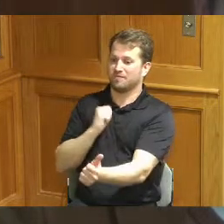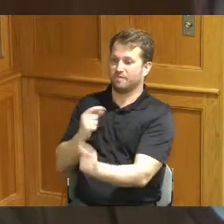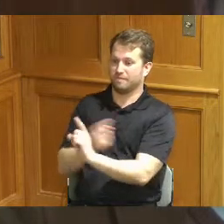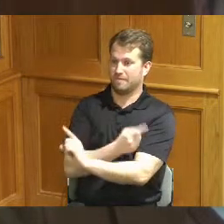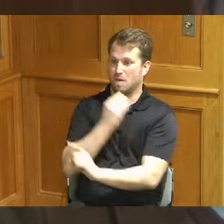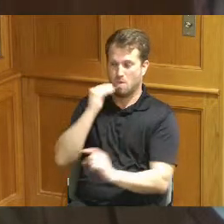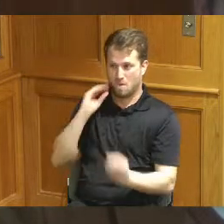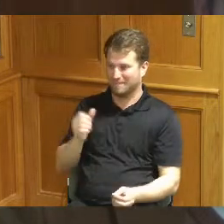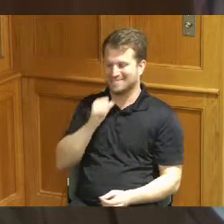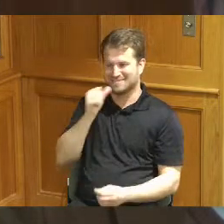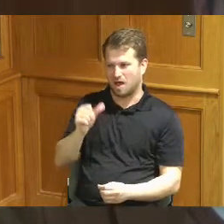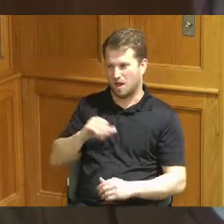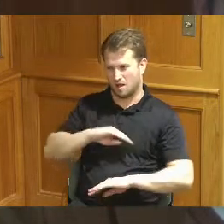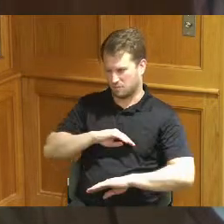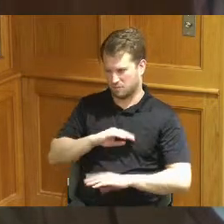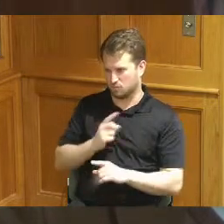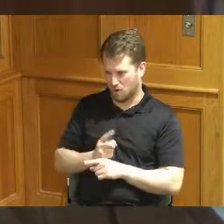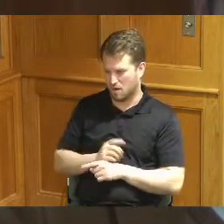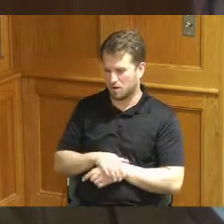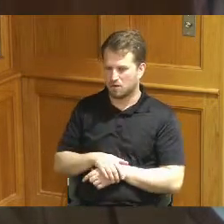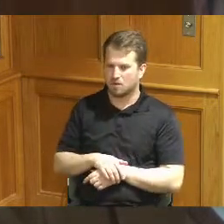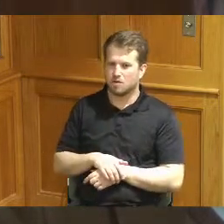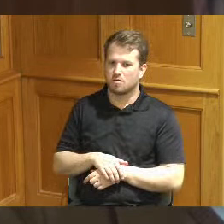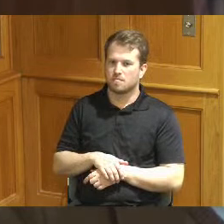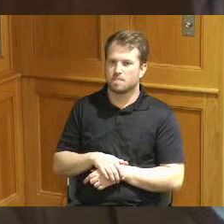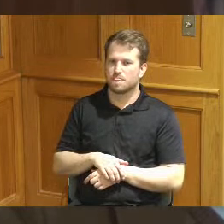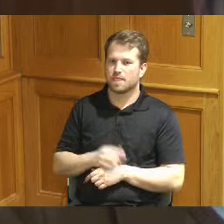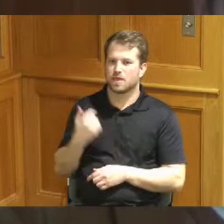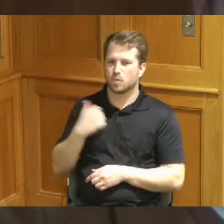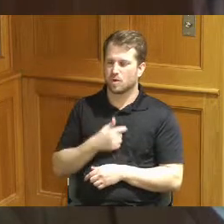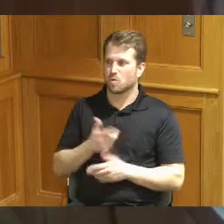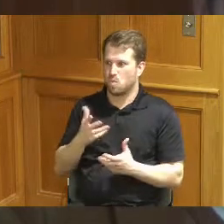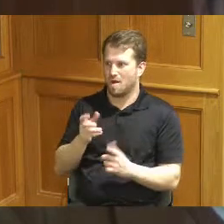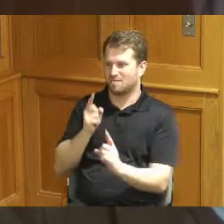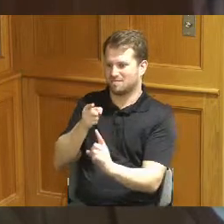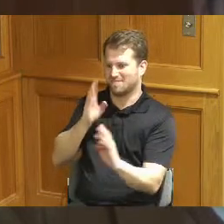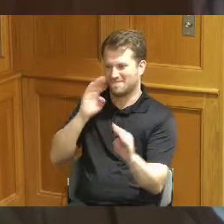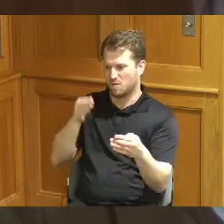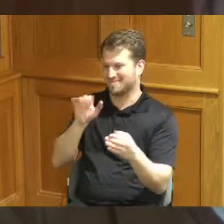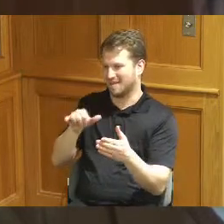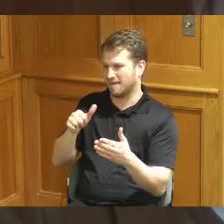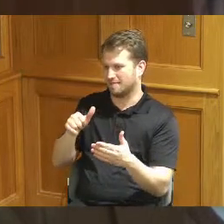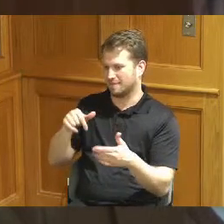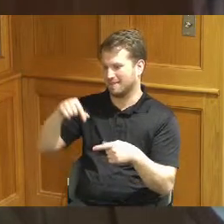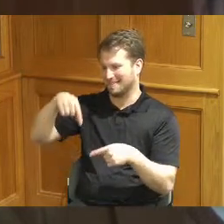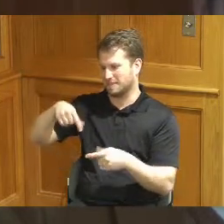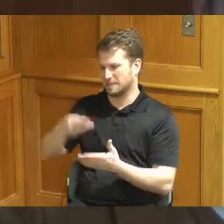right if we're trying to to do this with these dollars so yeah I just I just wanted to bring some